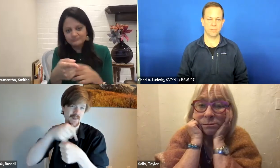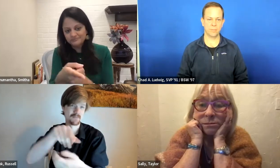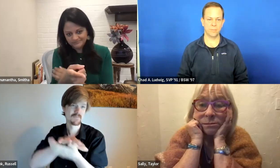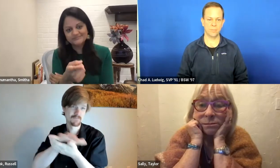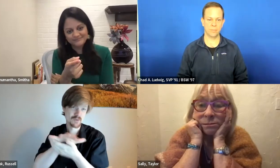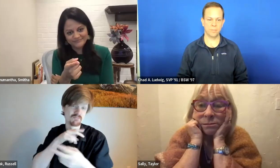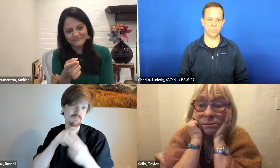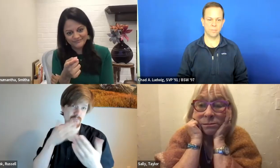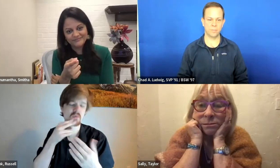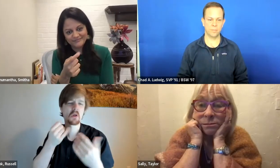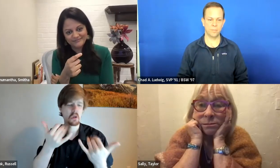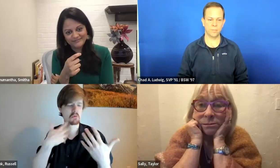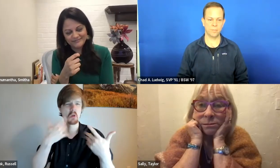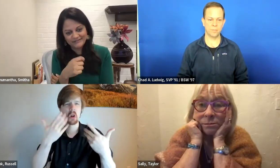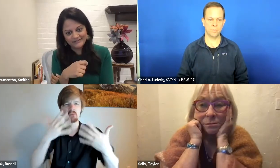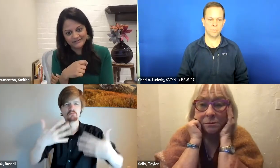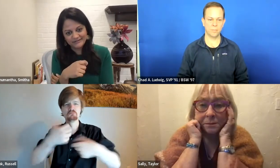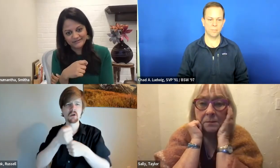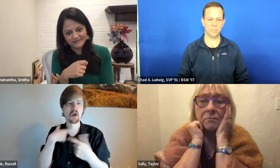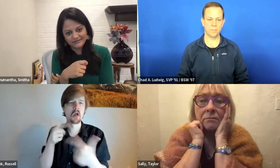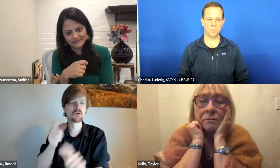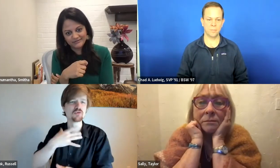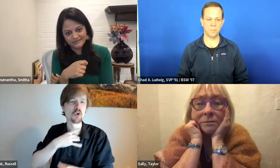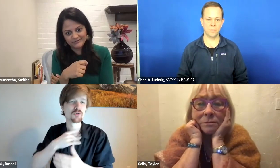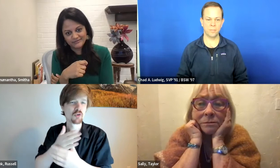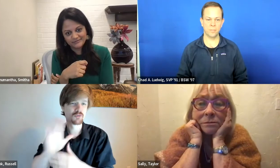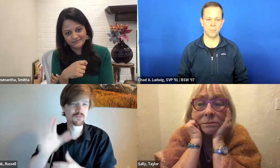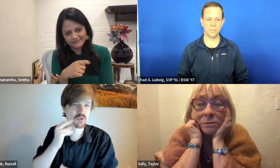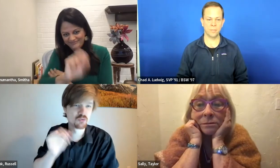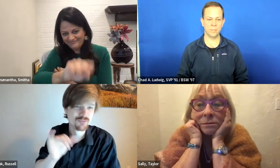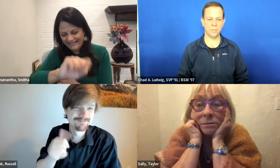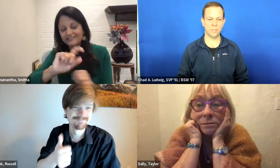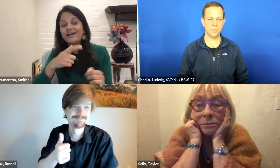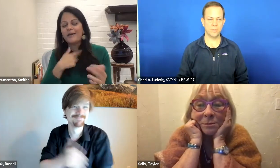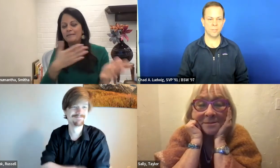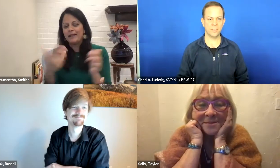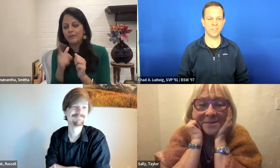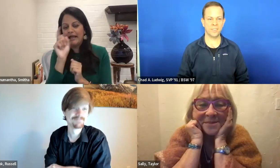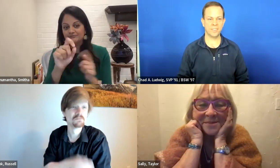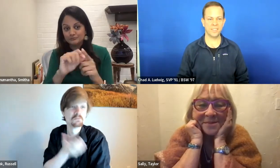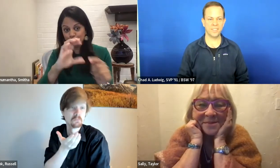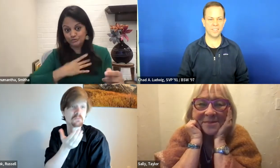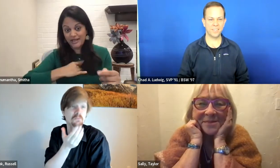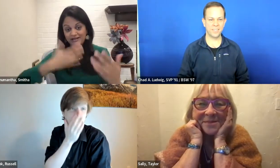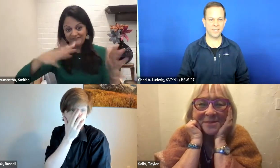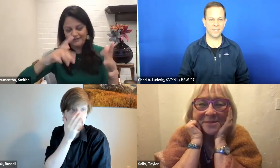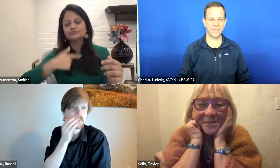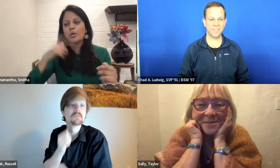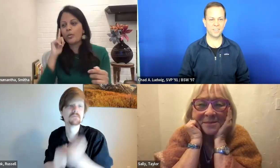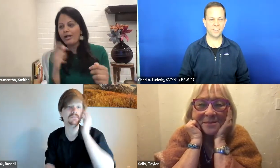Oh, and I'm so thankful for the filmmakers. All right. I'm going to let Chad have a turn now to answer, as well.